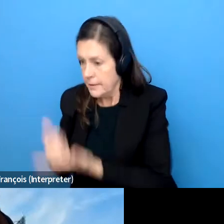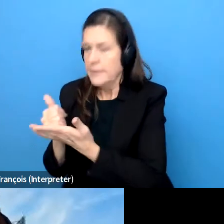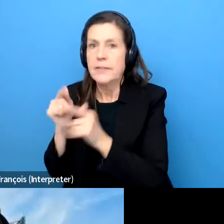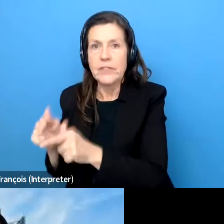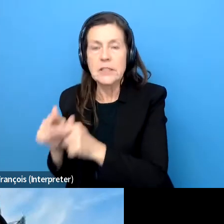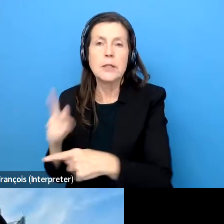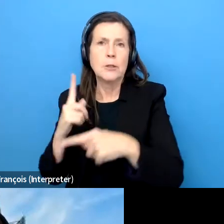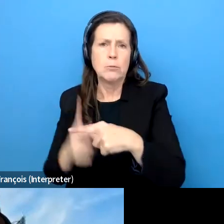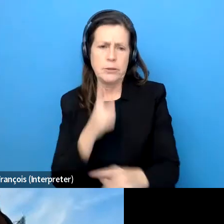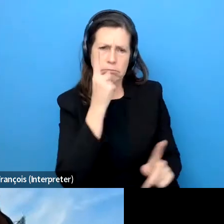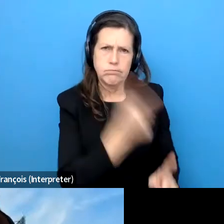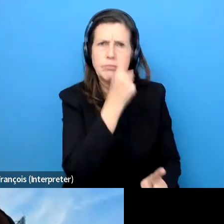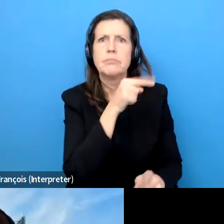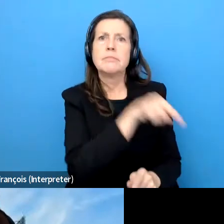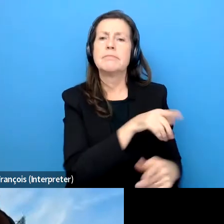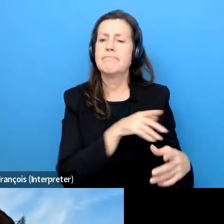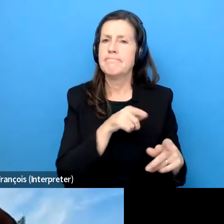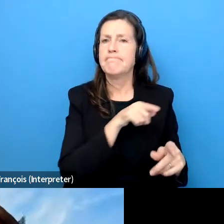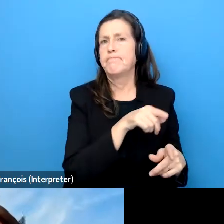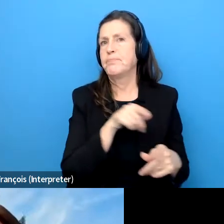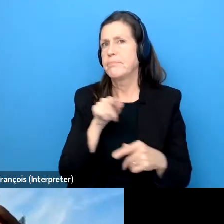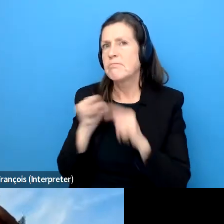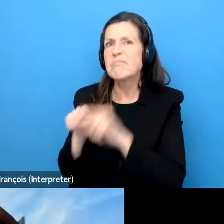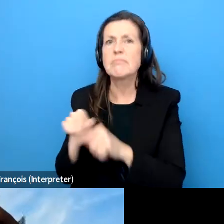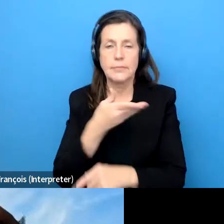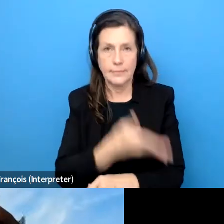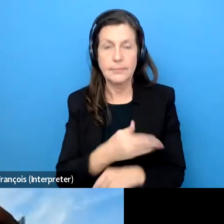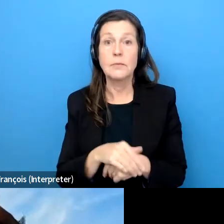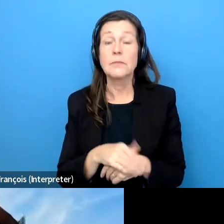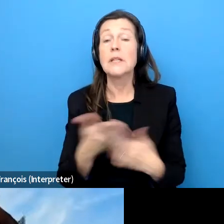But also thinking about establishing European referral mechanism